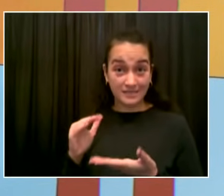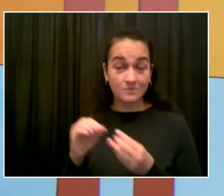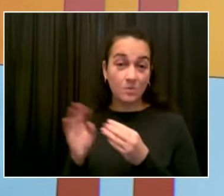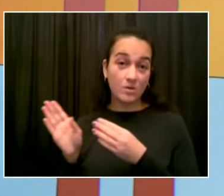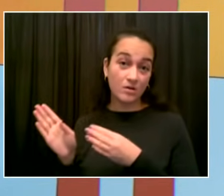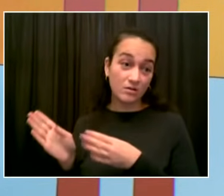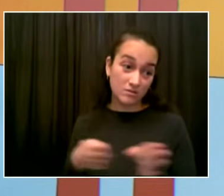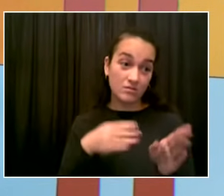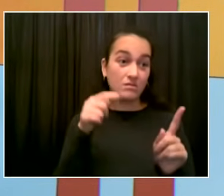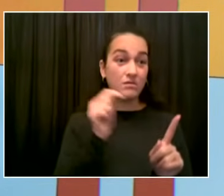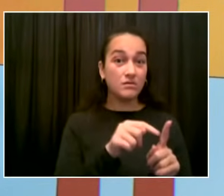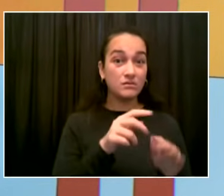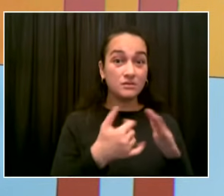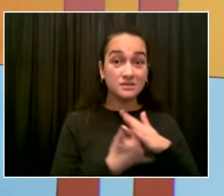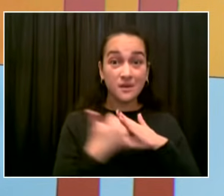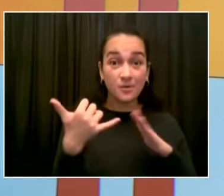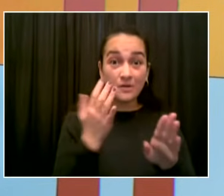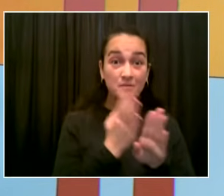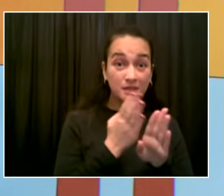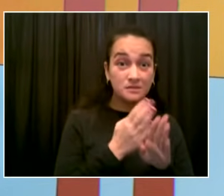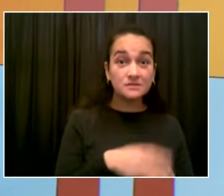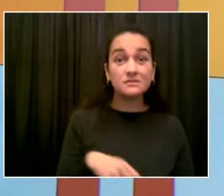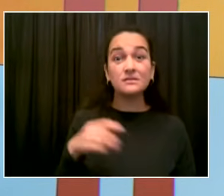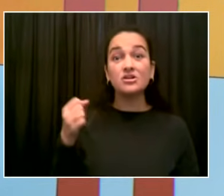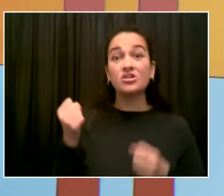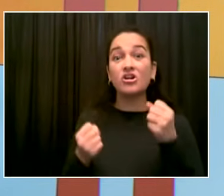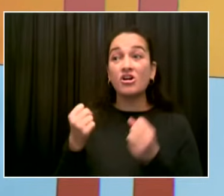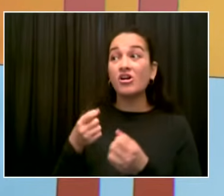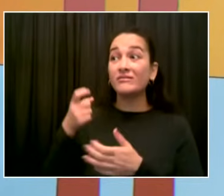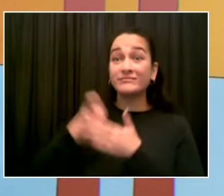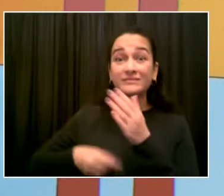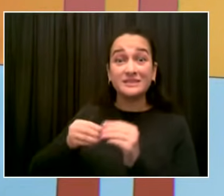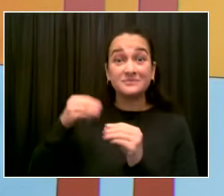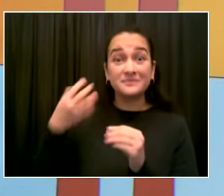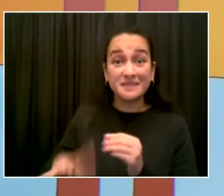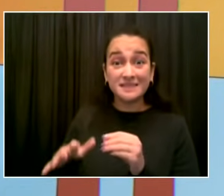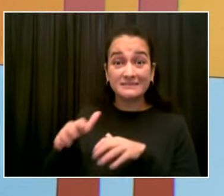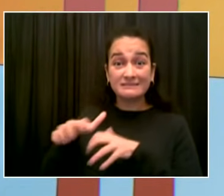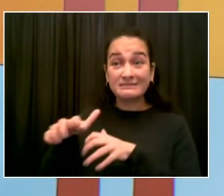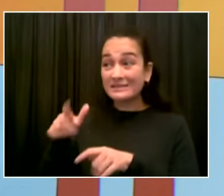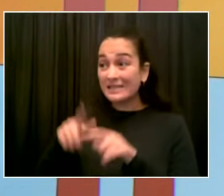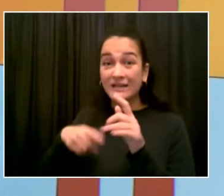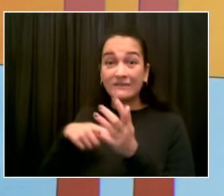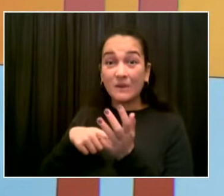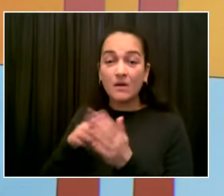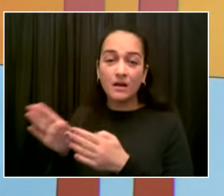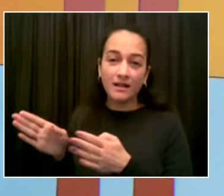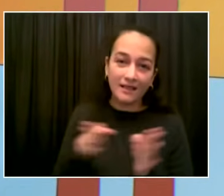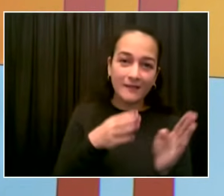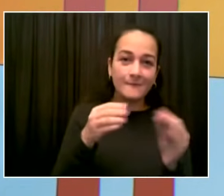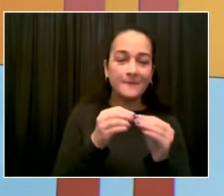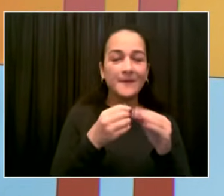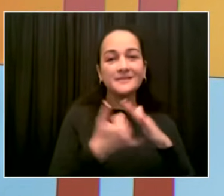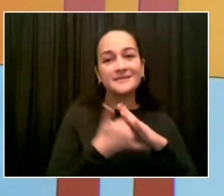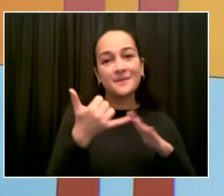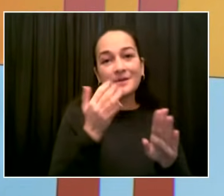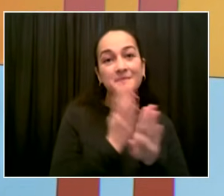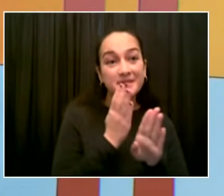THE MTA, WE KNOW